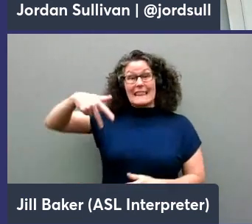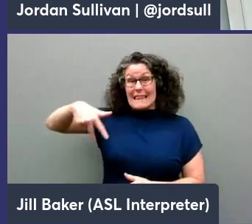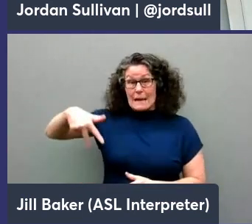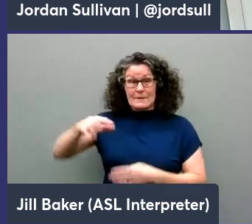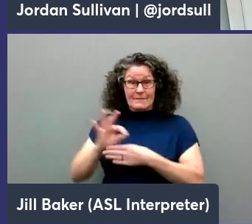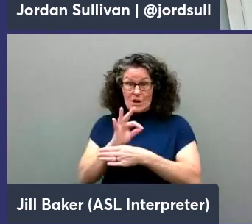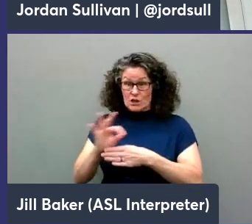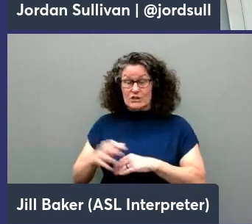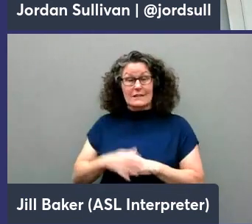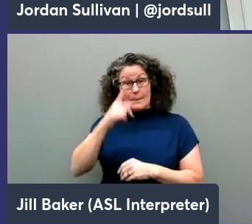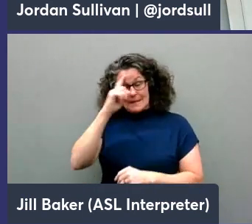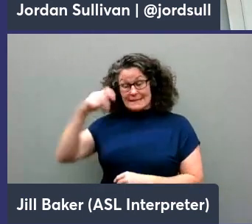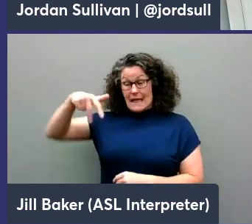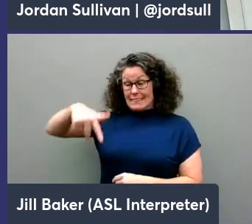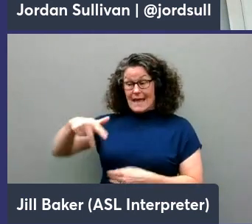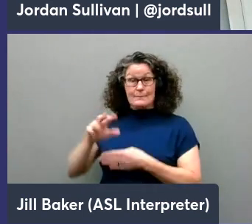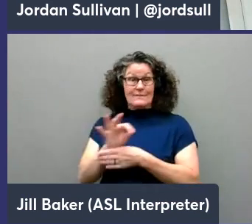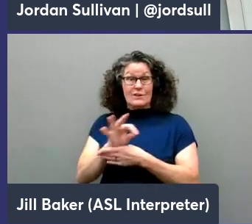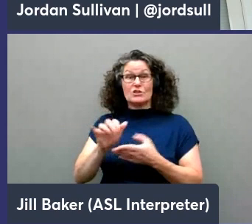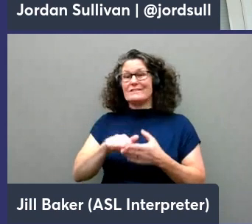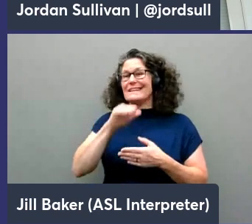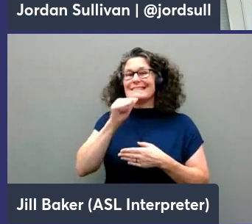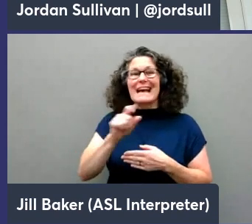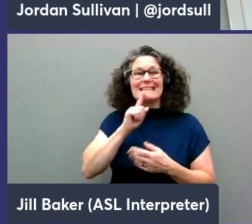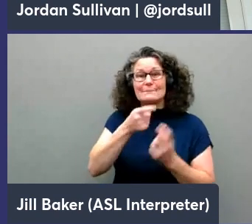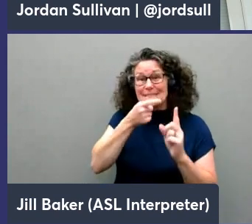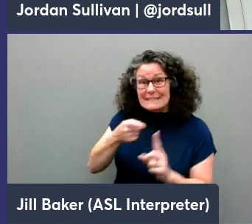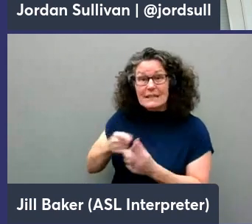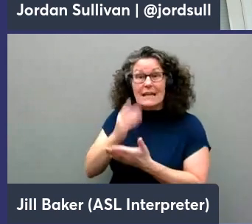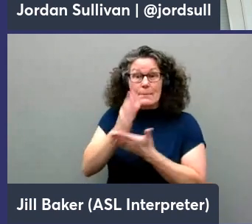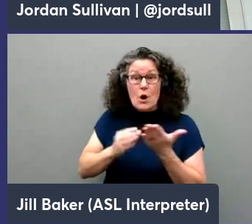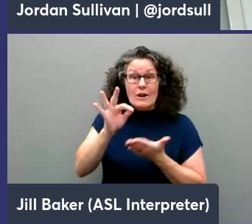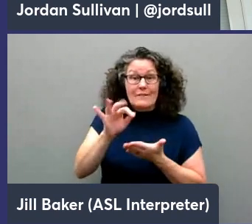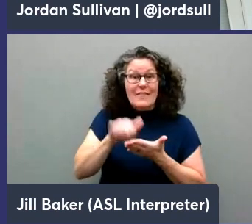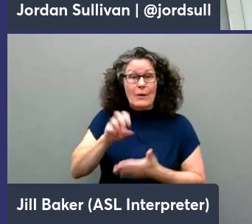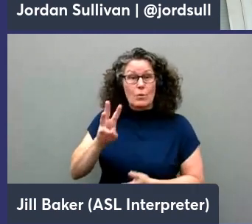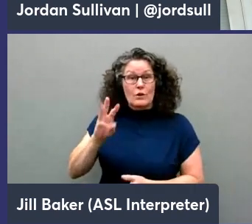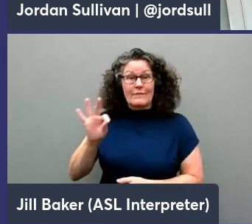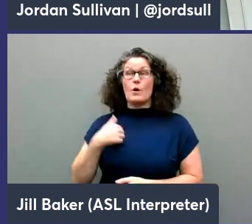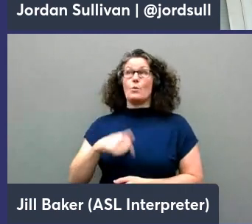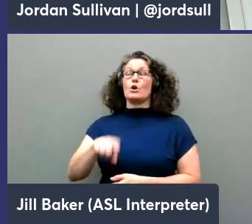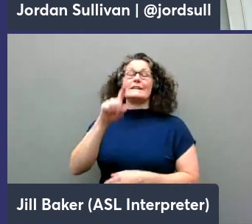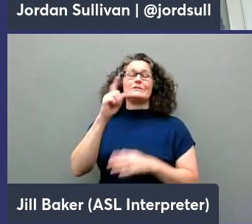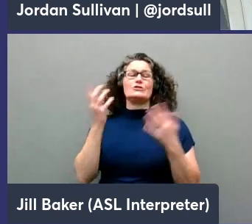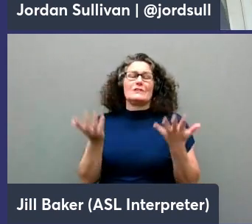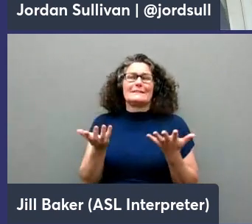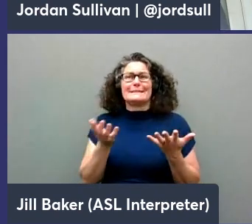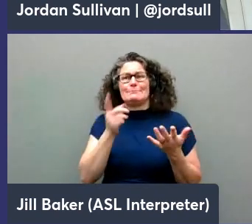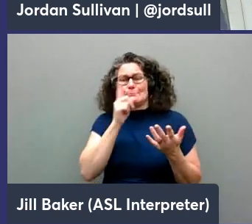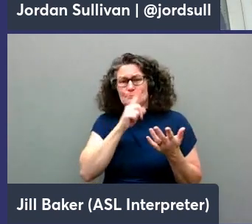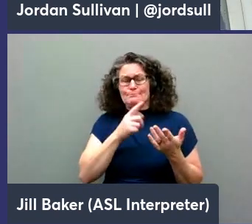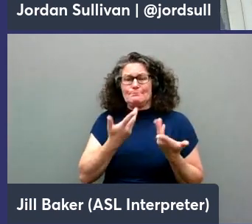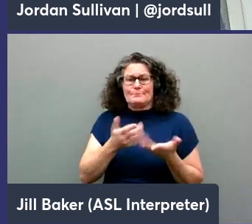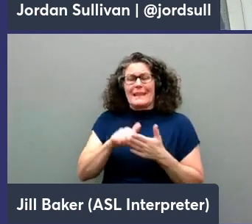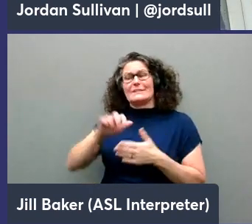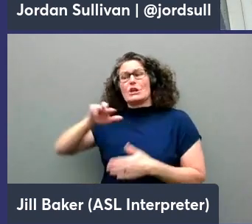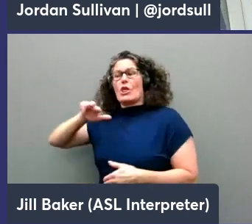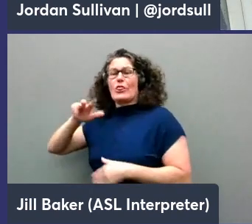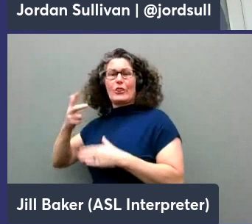'Cause the Lambda function isn't actually specifically part of this workflow. We're gonna pretend that it's a total third party service that we don't even know anything about.